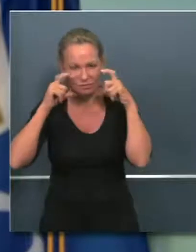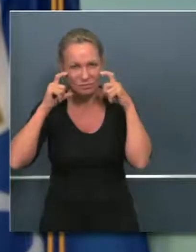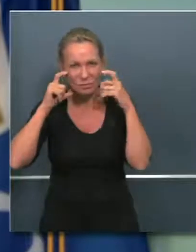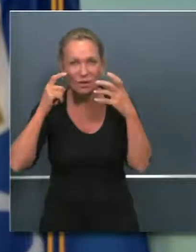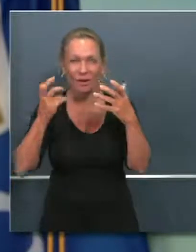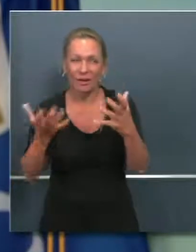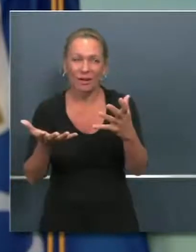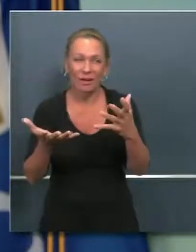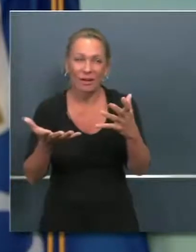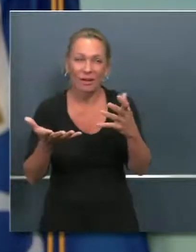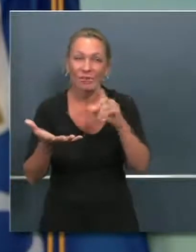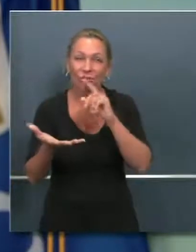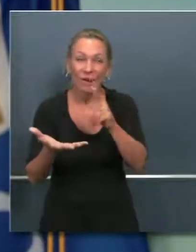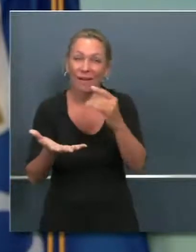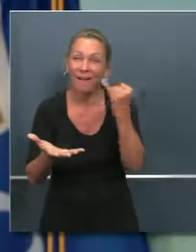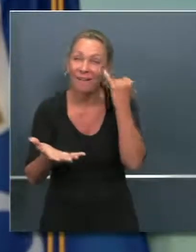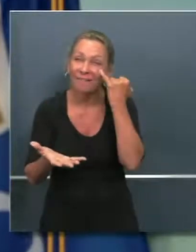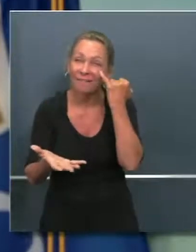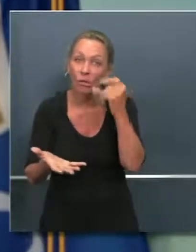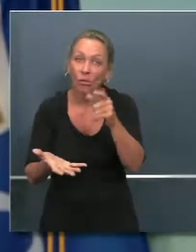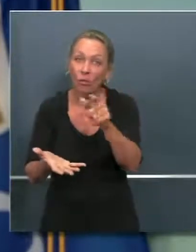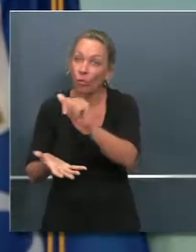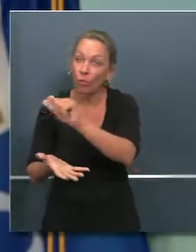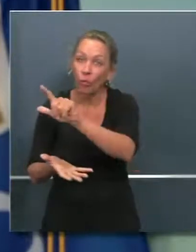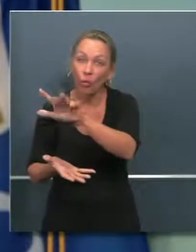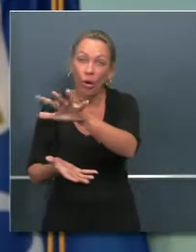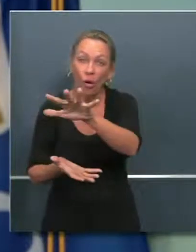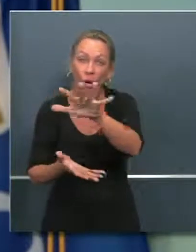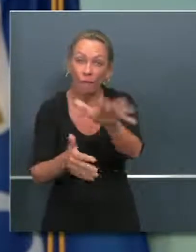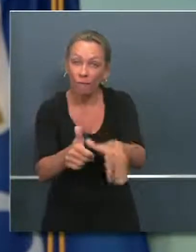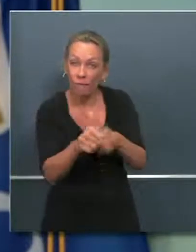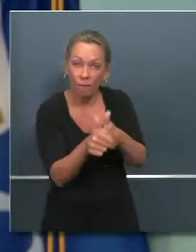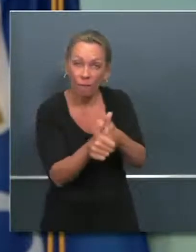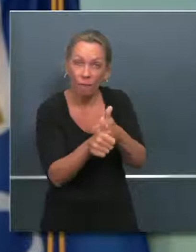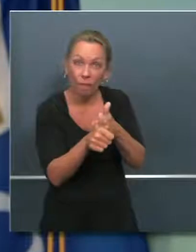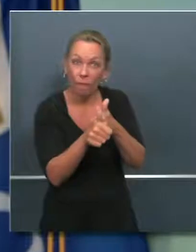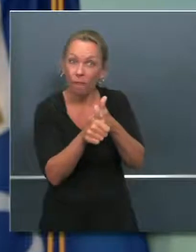mitigate the spread of the disease that can help keep you safe that can keep keep other people safe